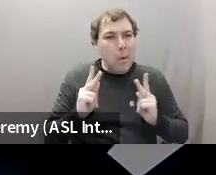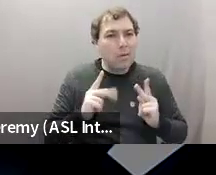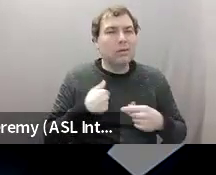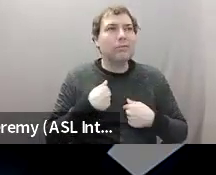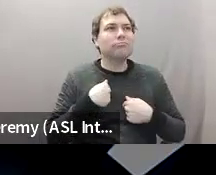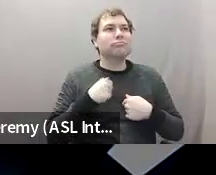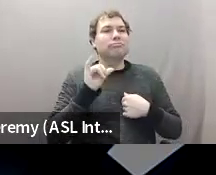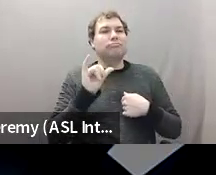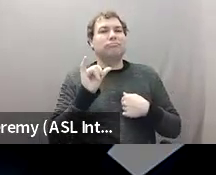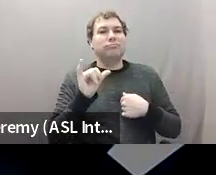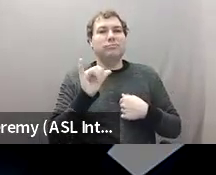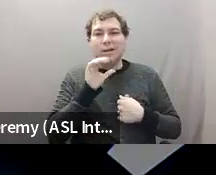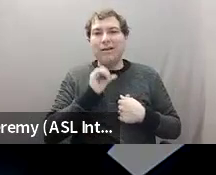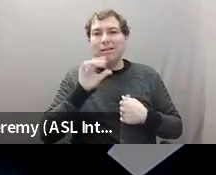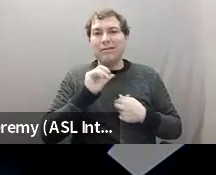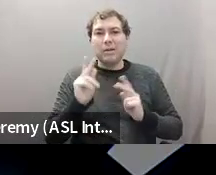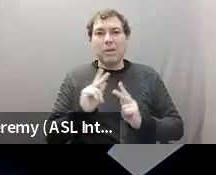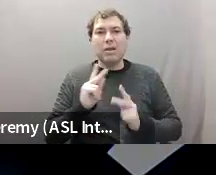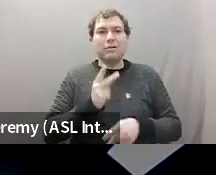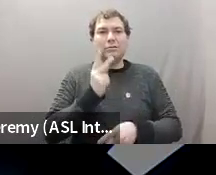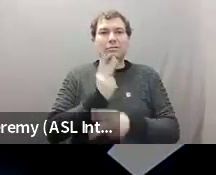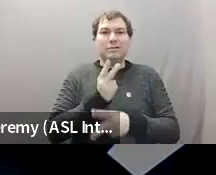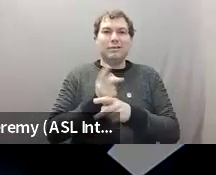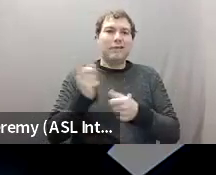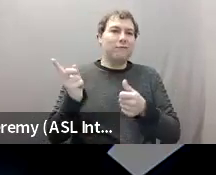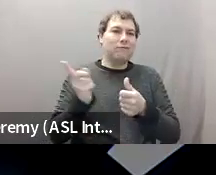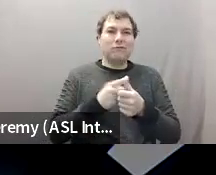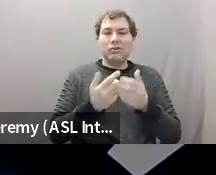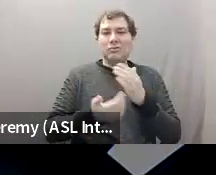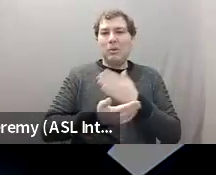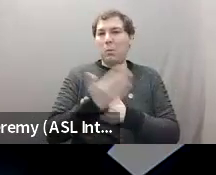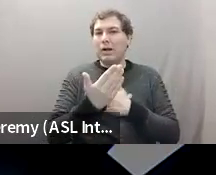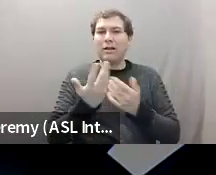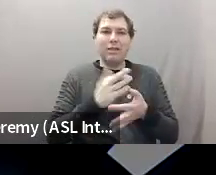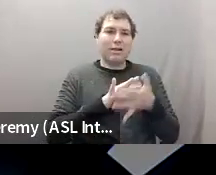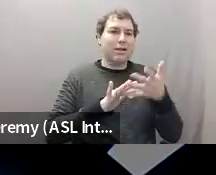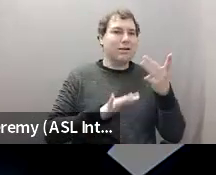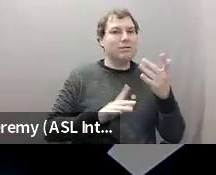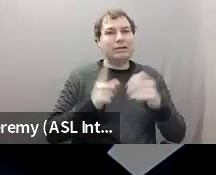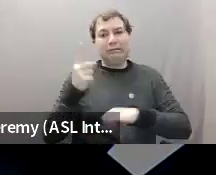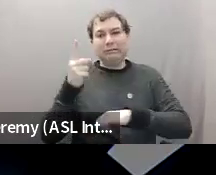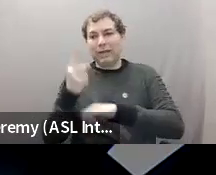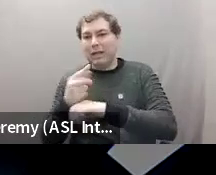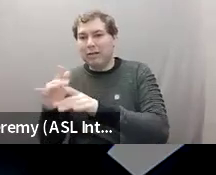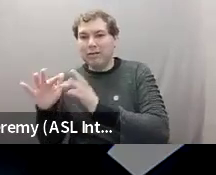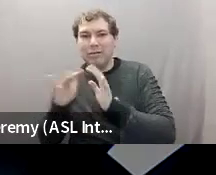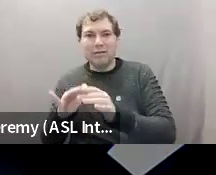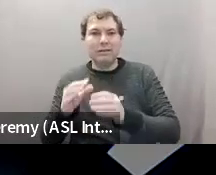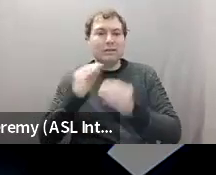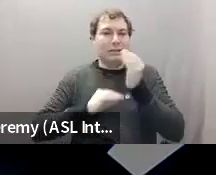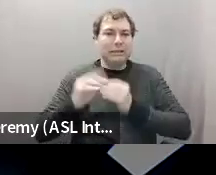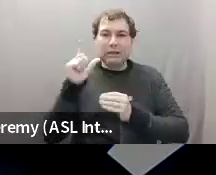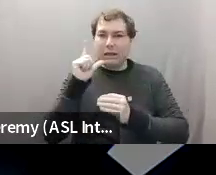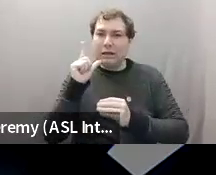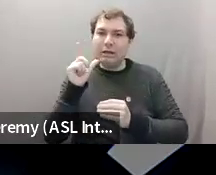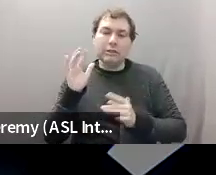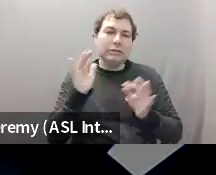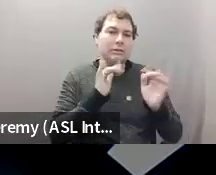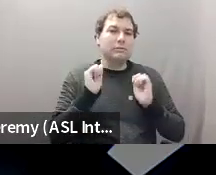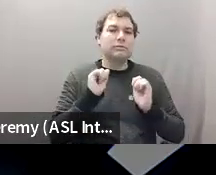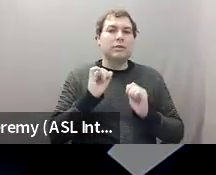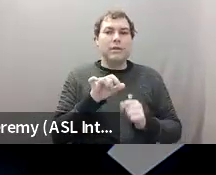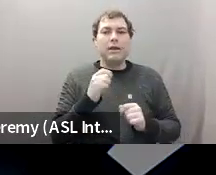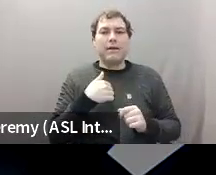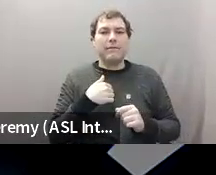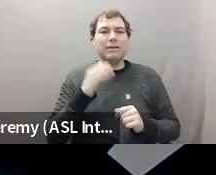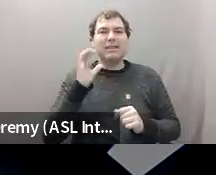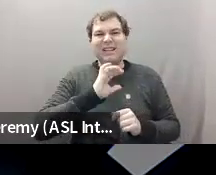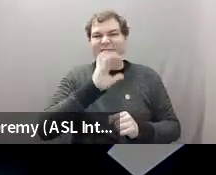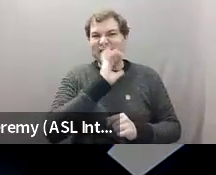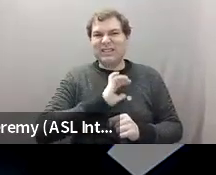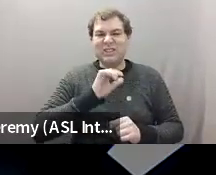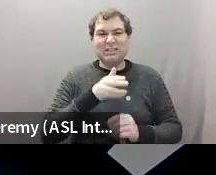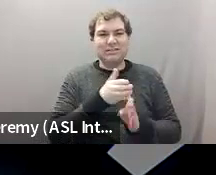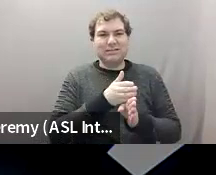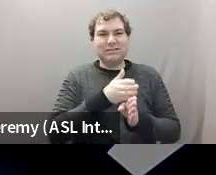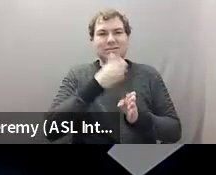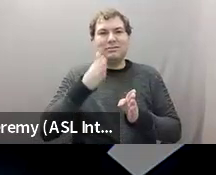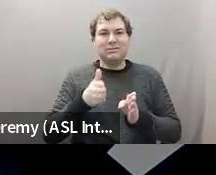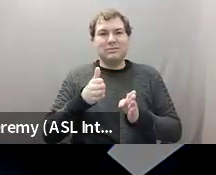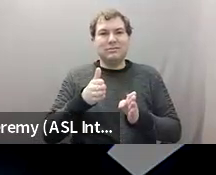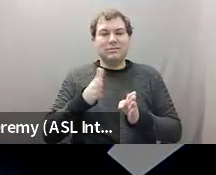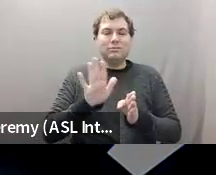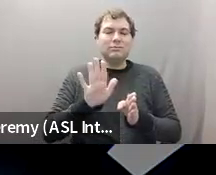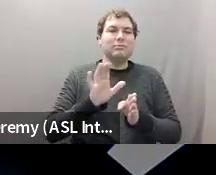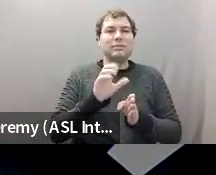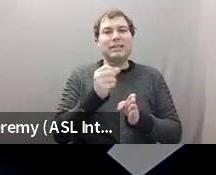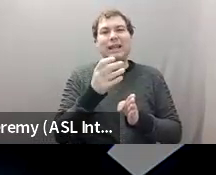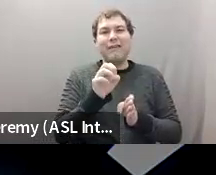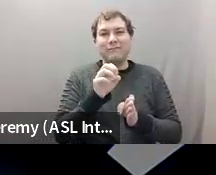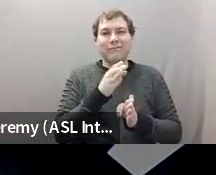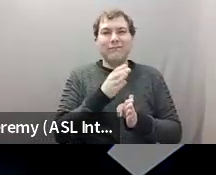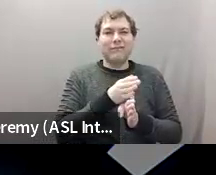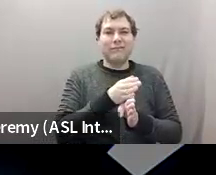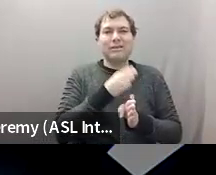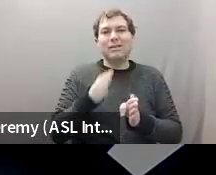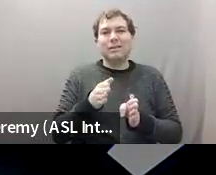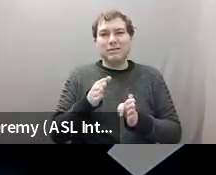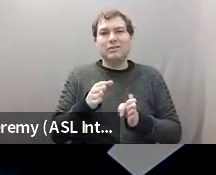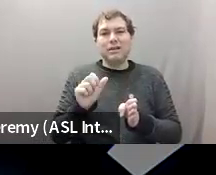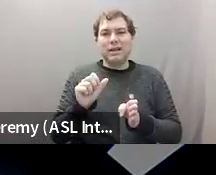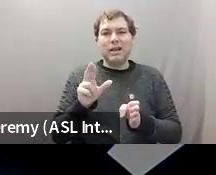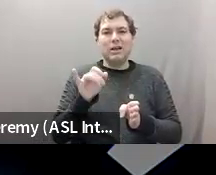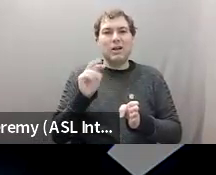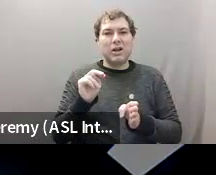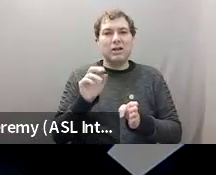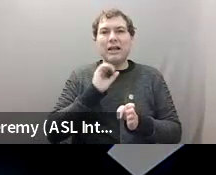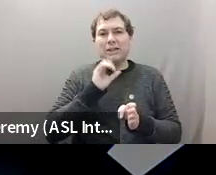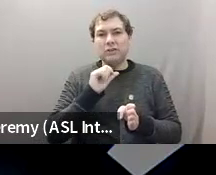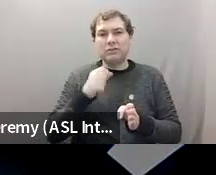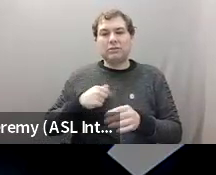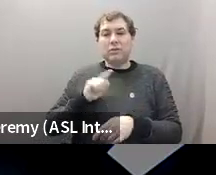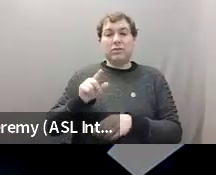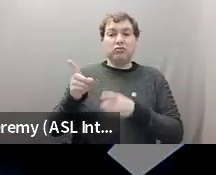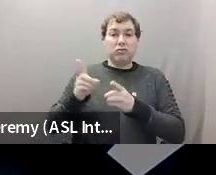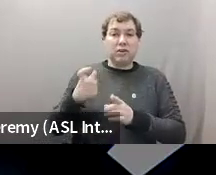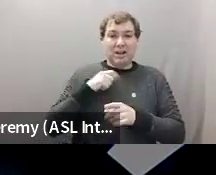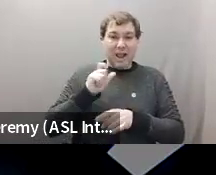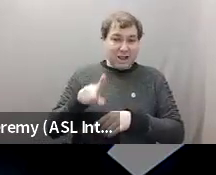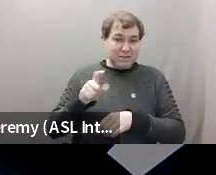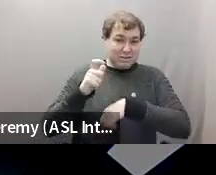Lynnie Downum-Hanzal: the elderly people like to take care of things first thing in the morning and do all this stuff in the daytime, eat their lunch and everything, and and there they have, like a cafeteria next to that, or a cafe next to the area on aging. And so I asked the director if I could have it at earlier time.